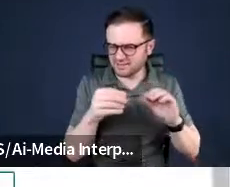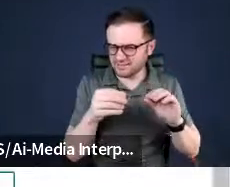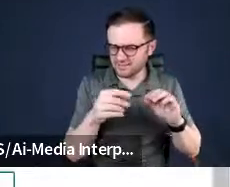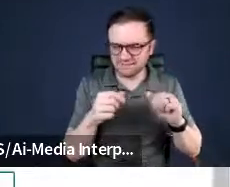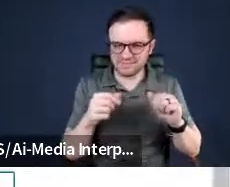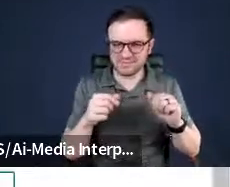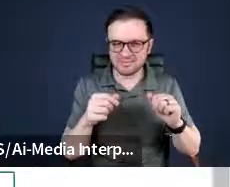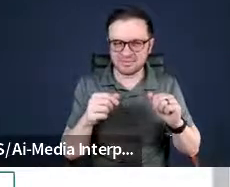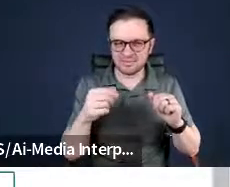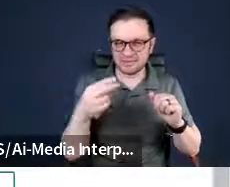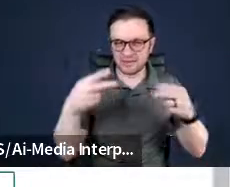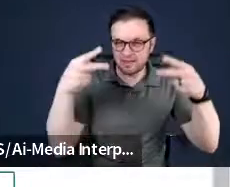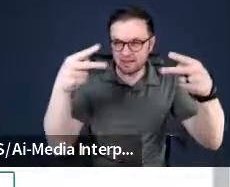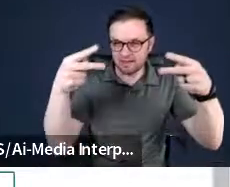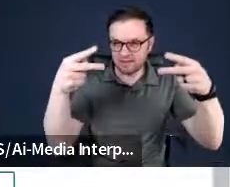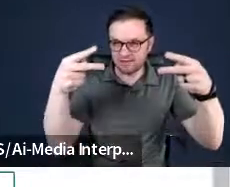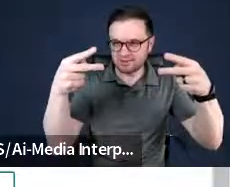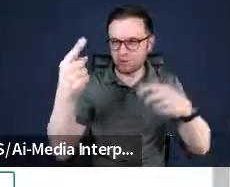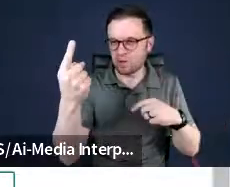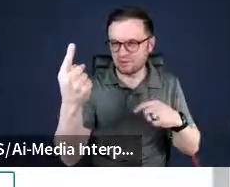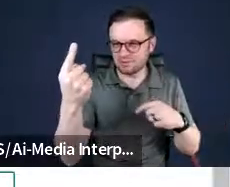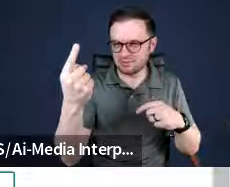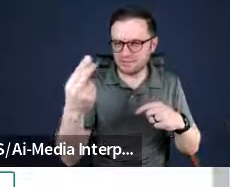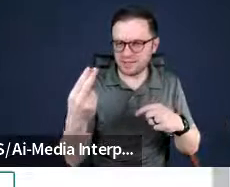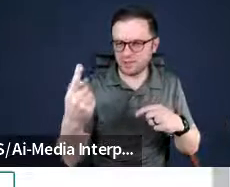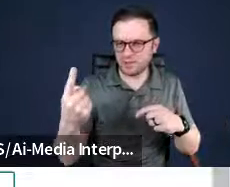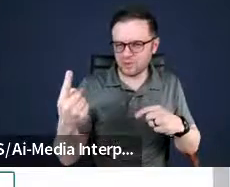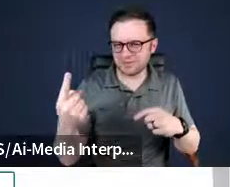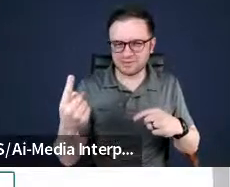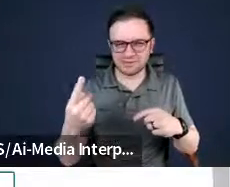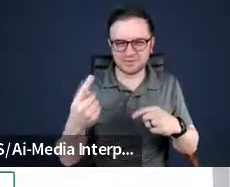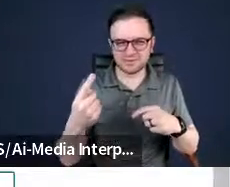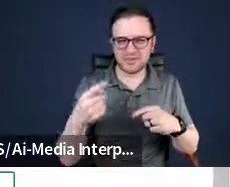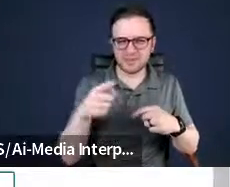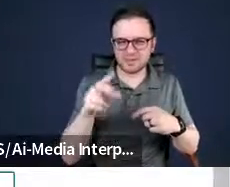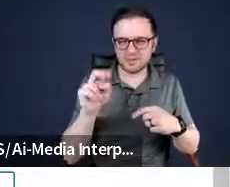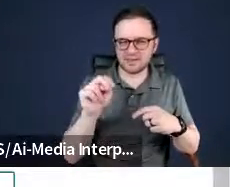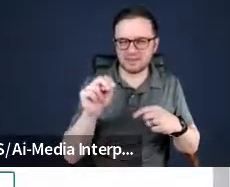and this time hopefully you caught most of that we are at the heading one